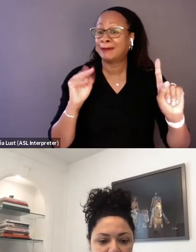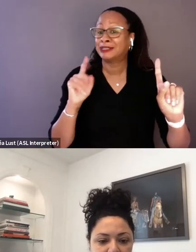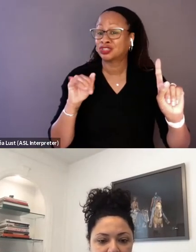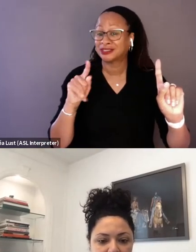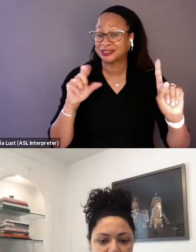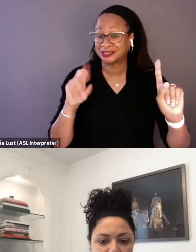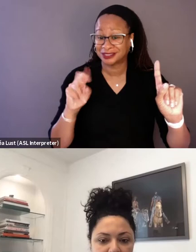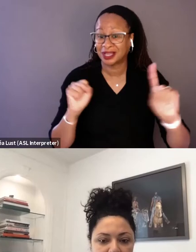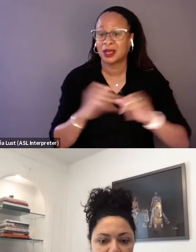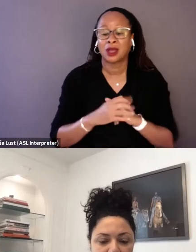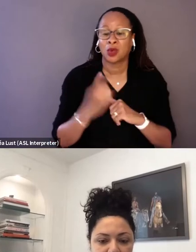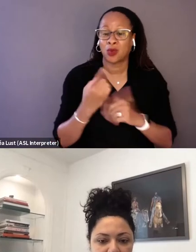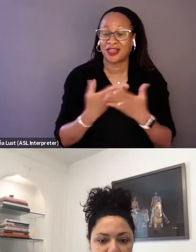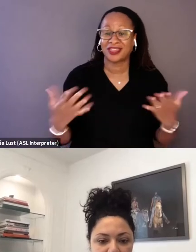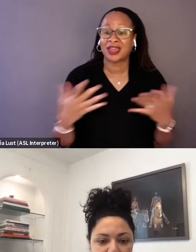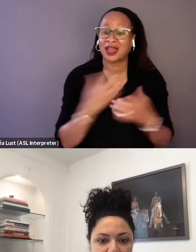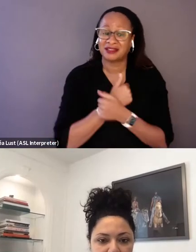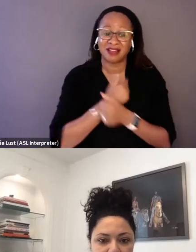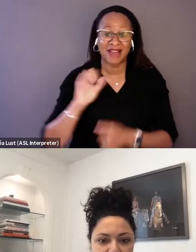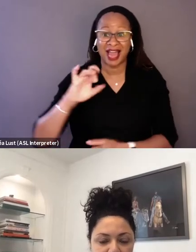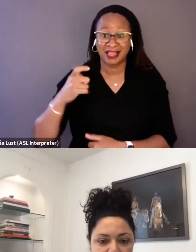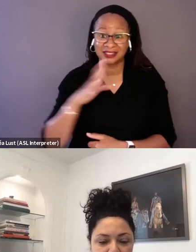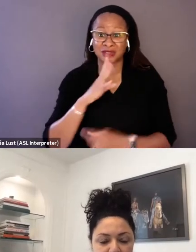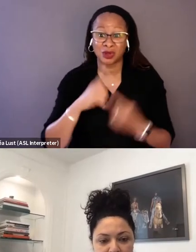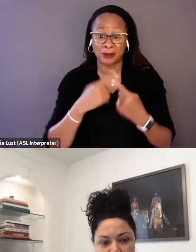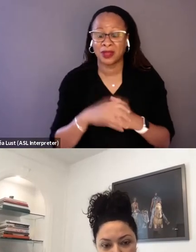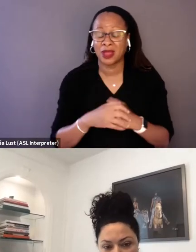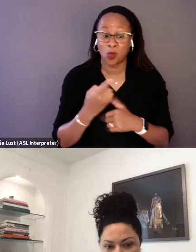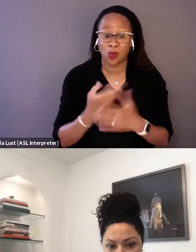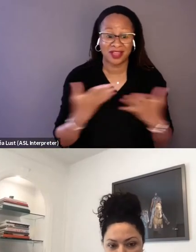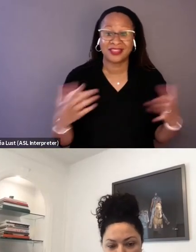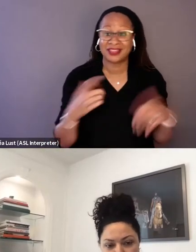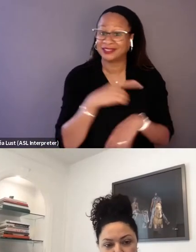I'd love Alex to talk about because, you know, one of the things that she did so beautifully